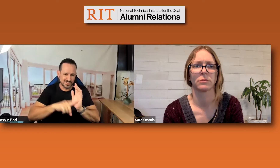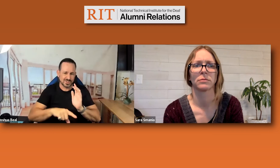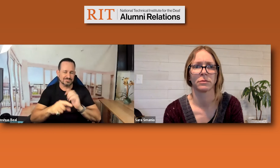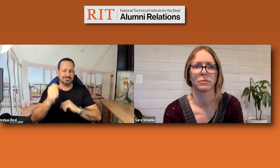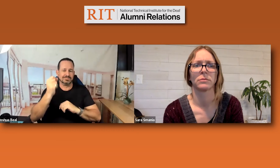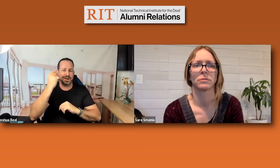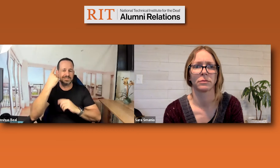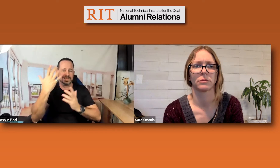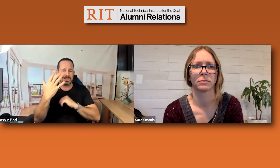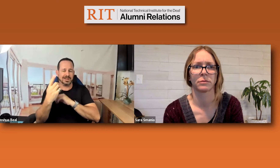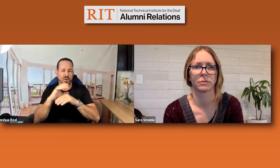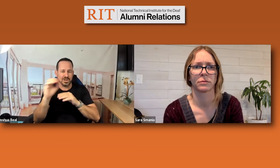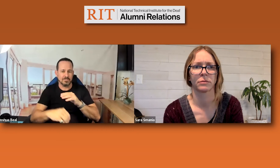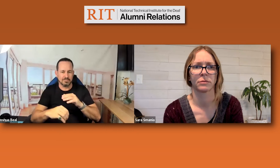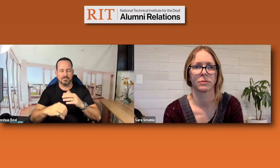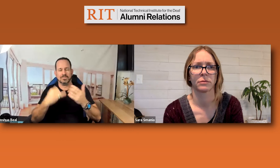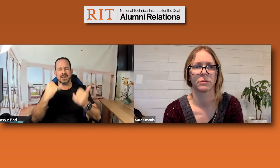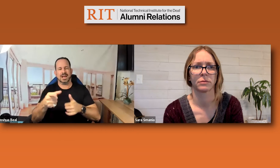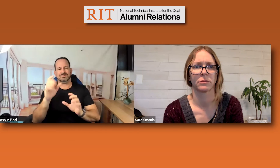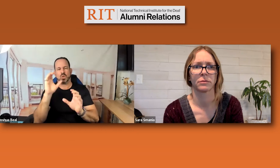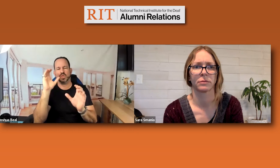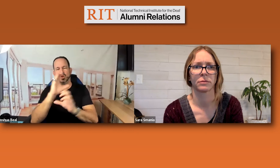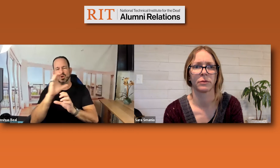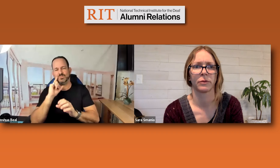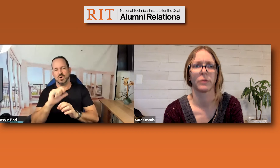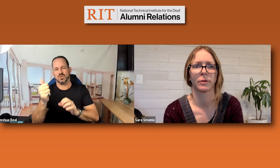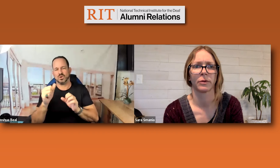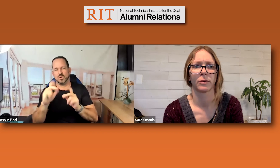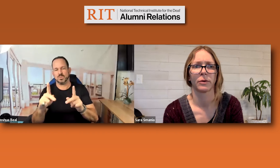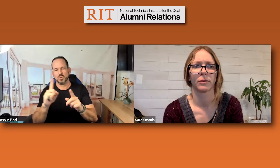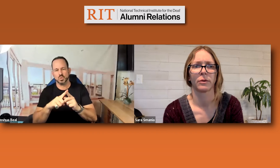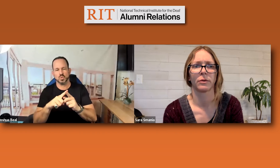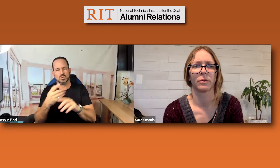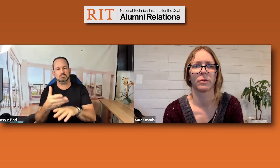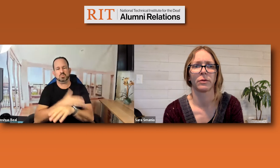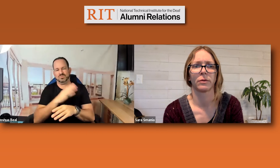It usually requires some research and looking around